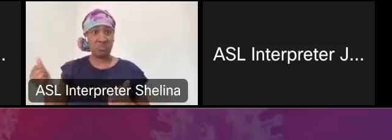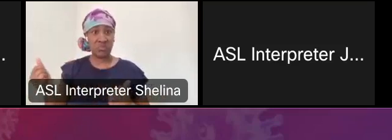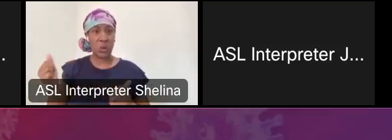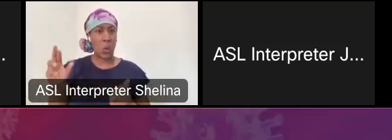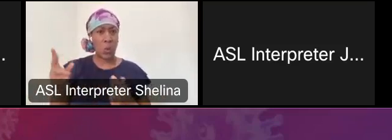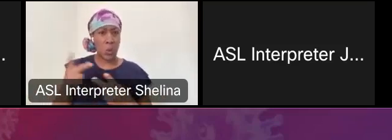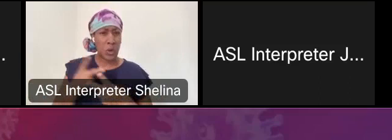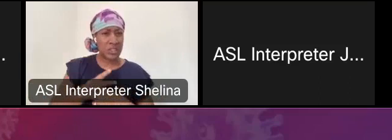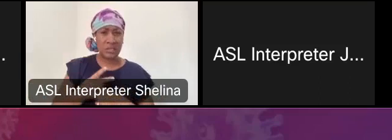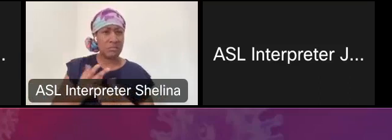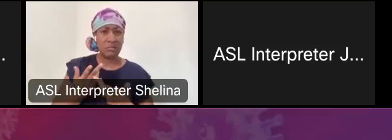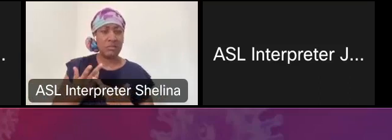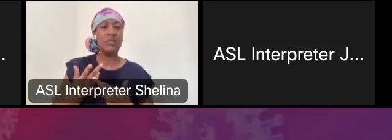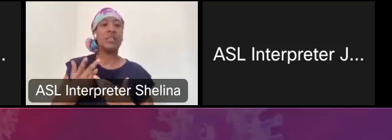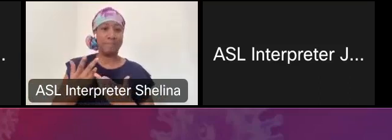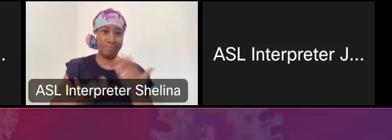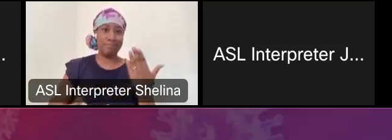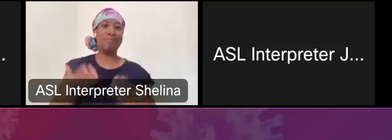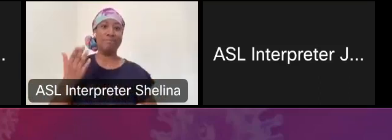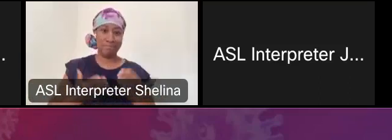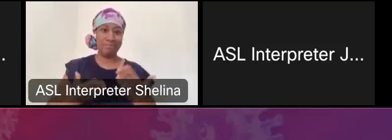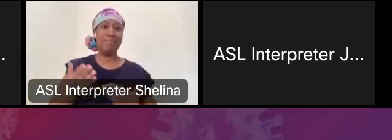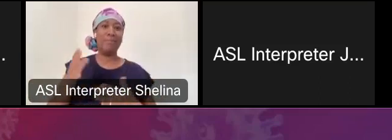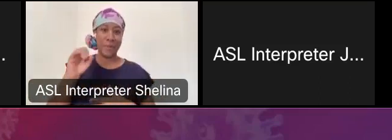Get tested if you think you may have cover 19.